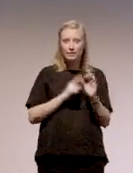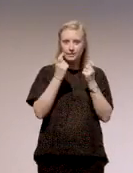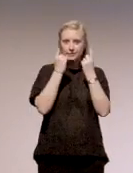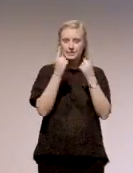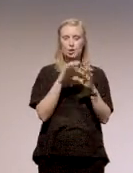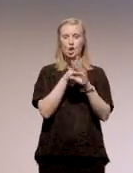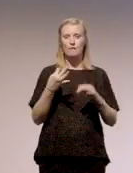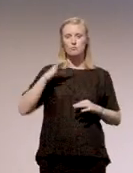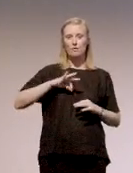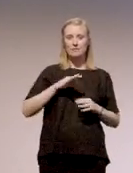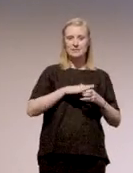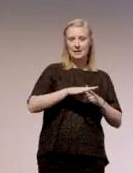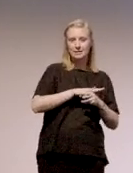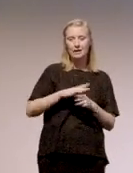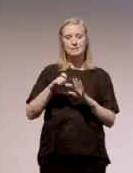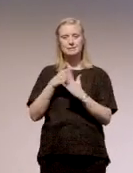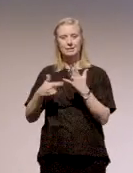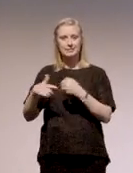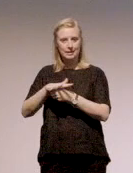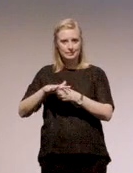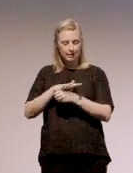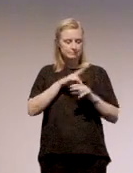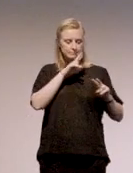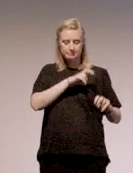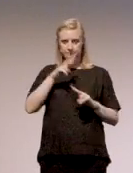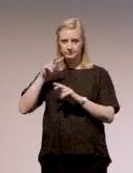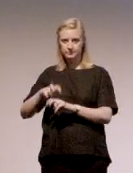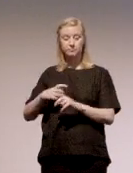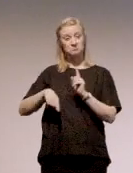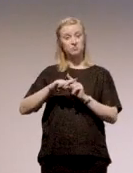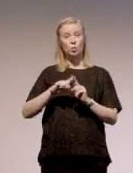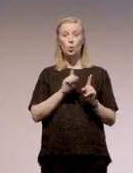the disability sector. But interestingly we also spoke to the public sector and the private